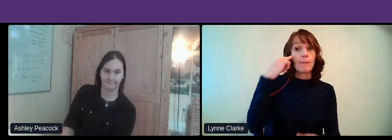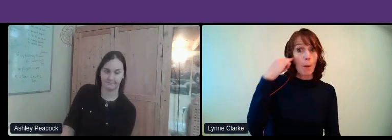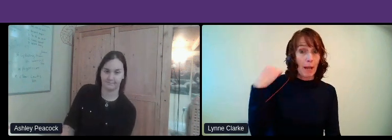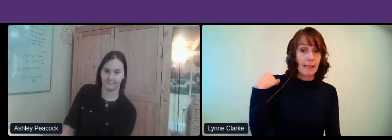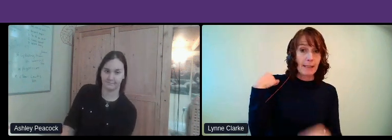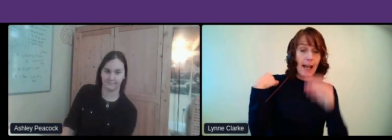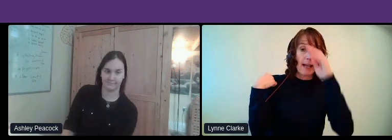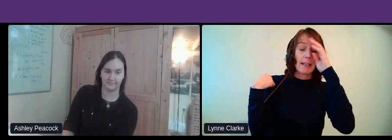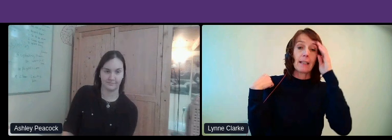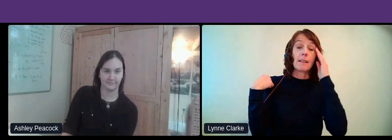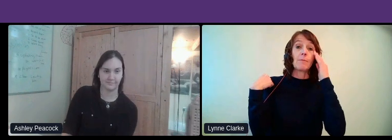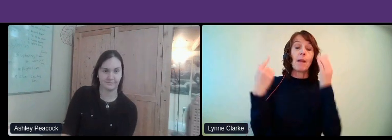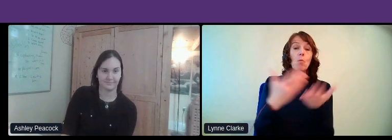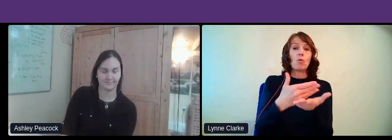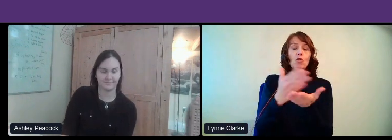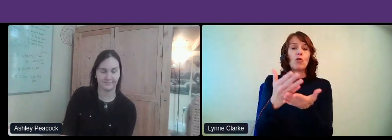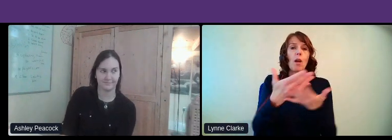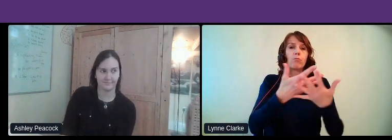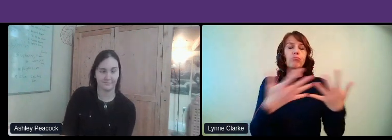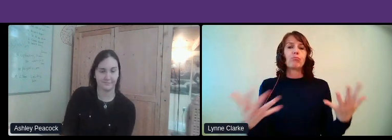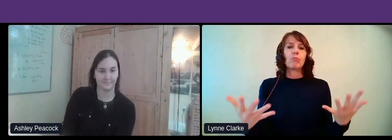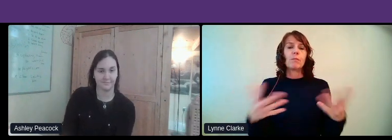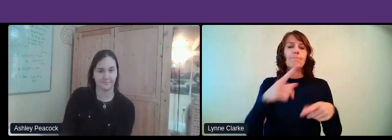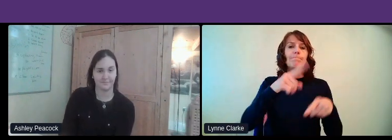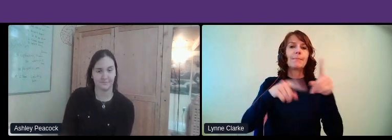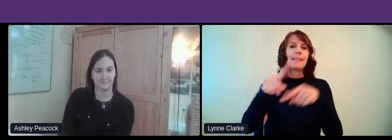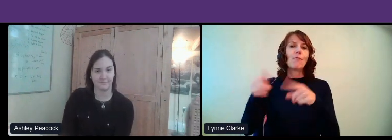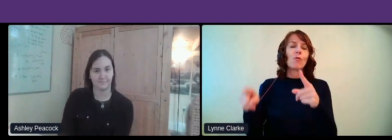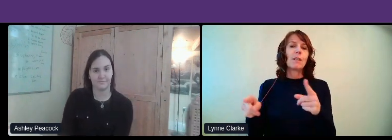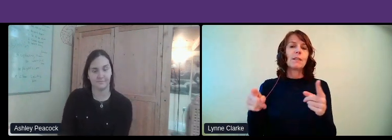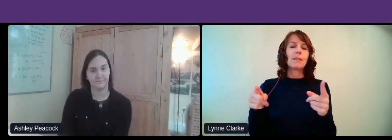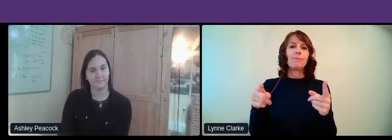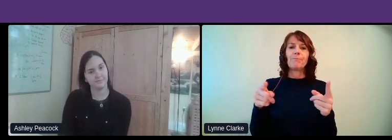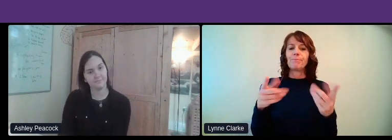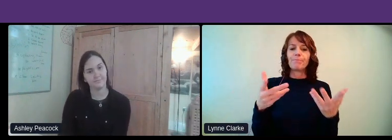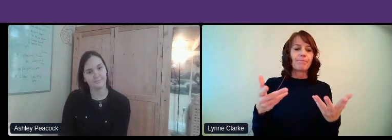we'll share a range of different solutions from simple adjustments to some useful technology.